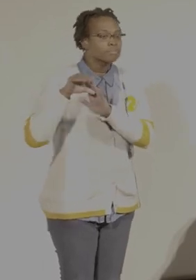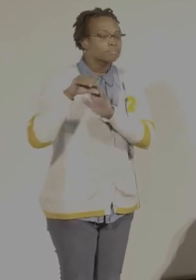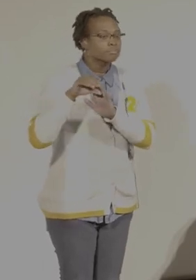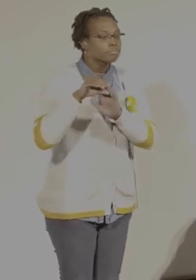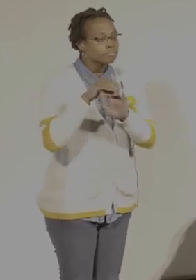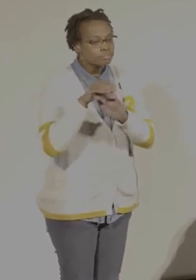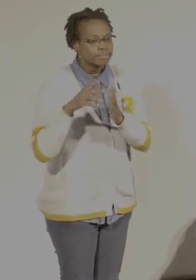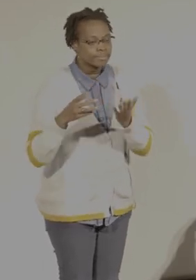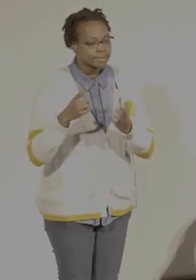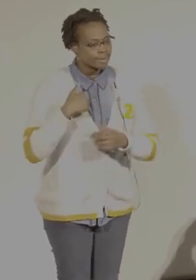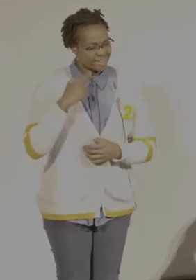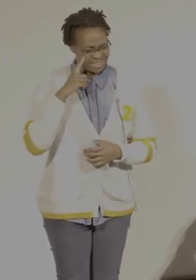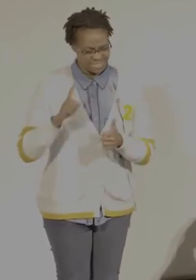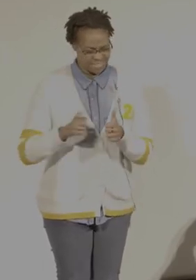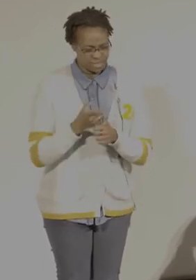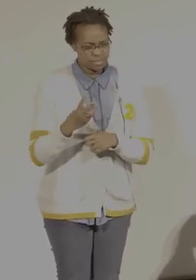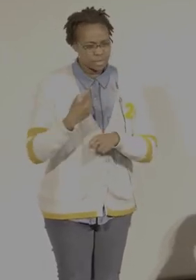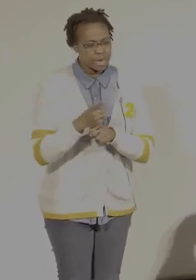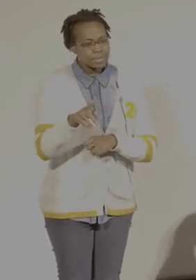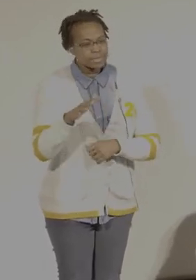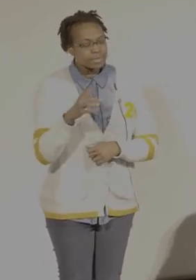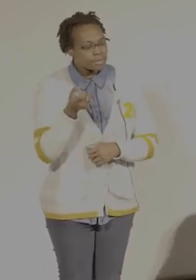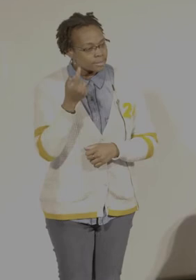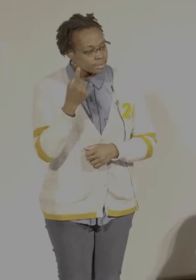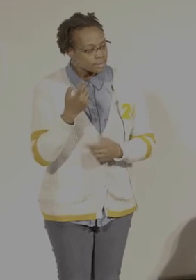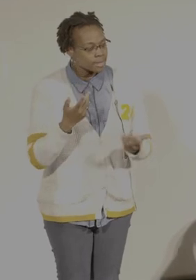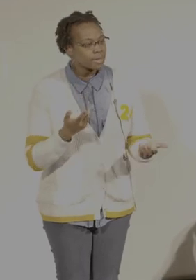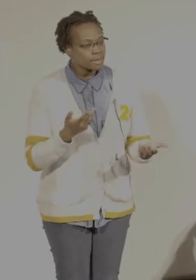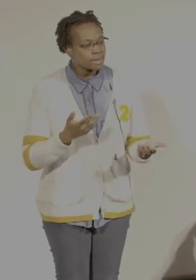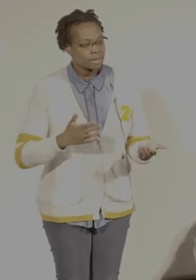And I think in the first few days he sort of understood that my energy